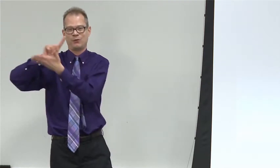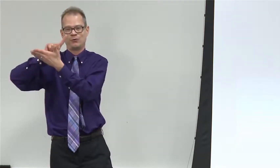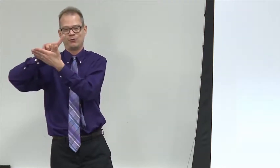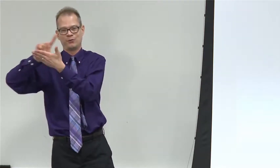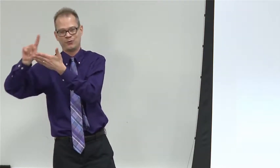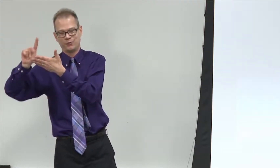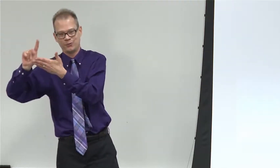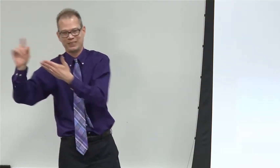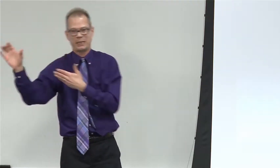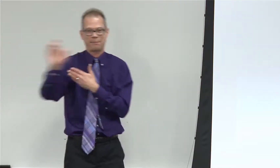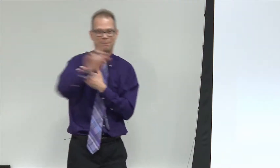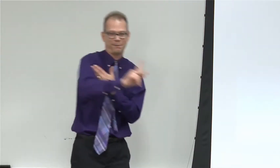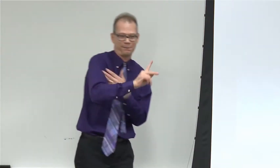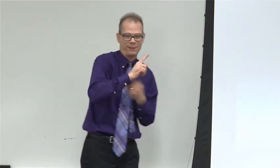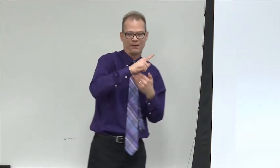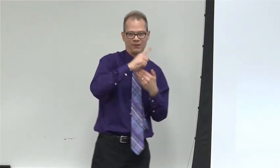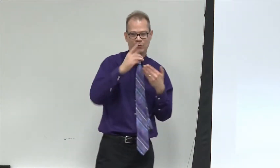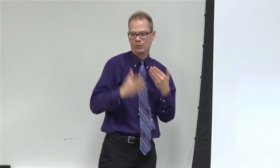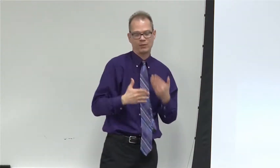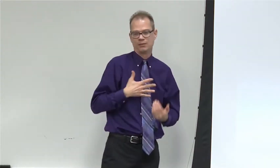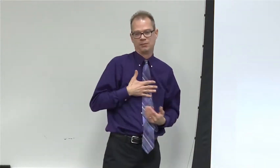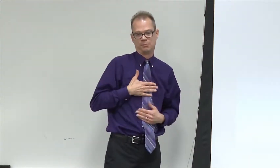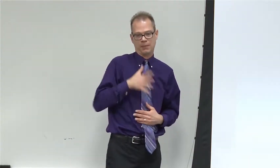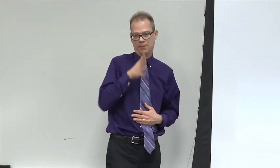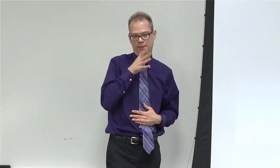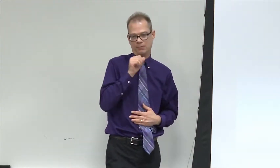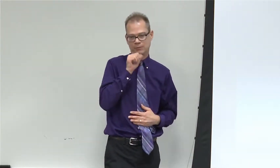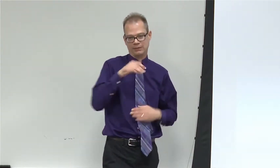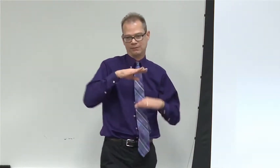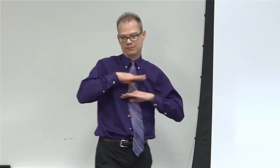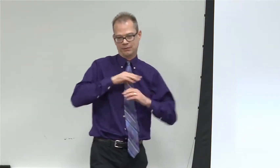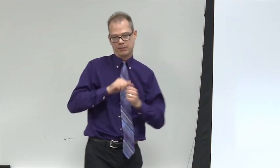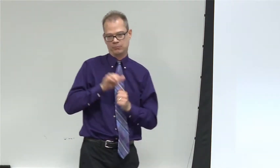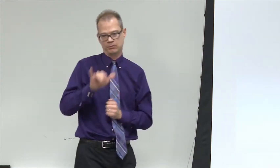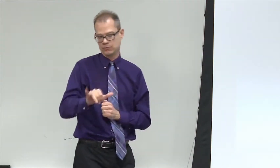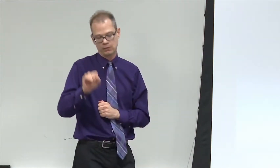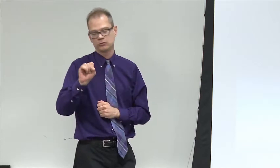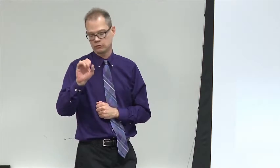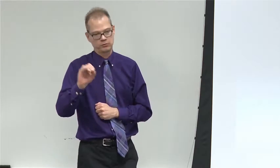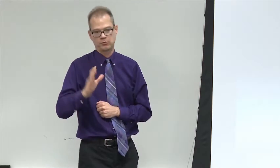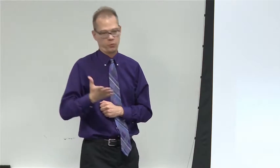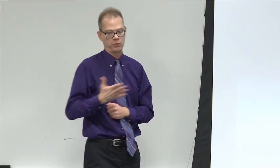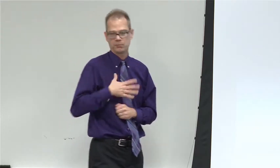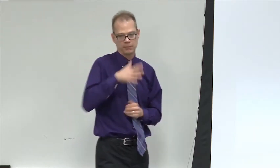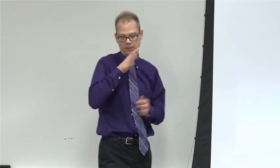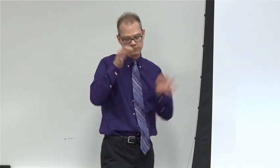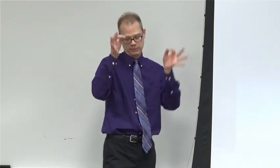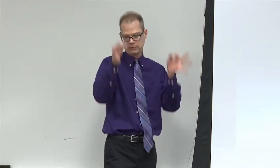I might have stayed there for a week and only seen my parents on the weekends. My parents would not have been satisfied with that.